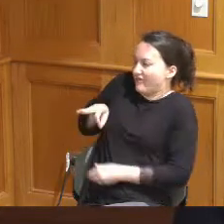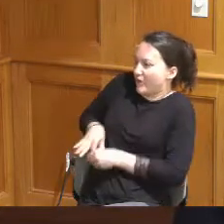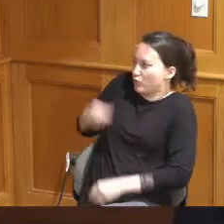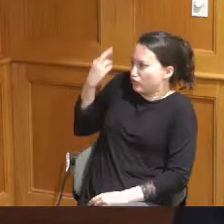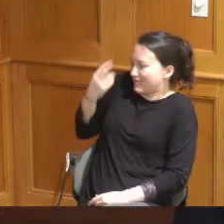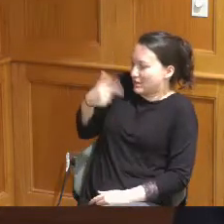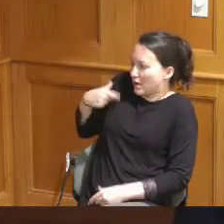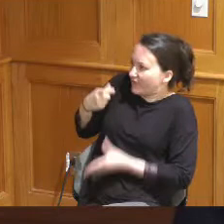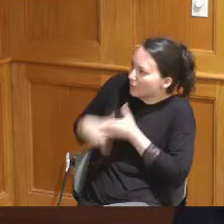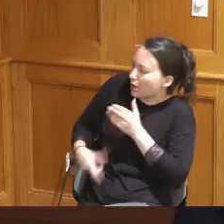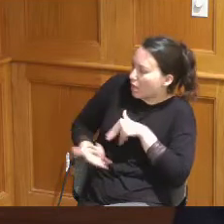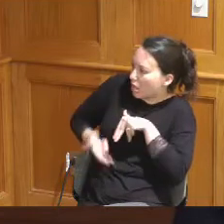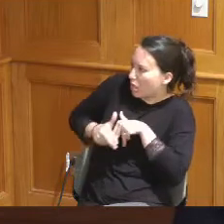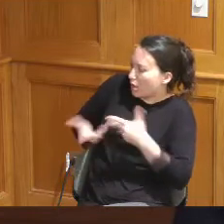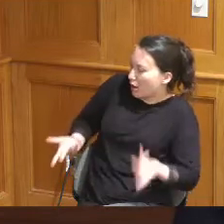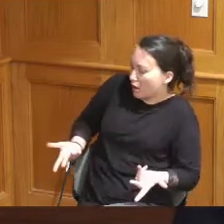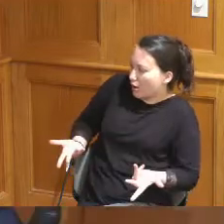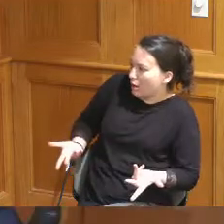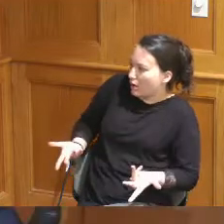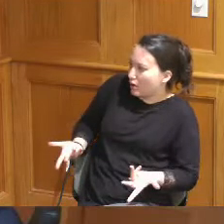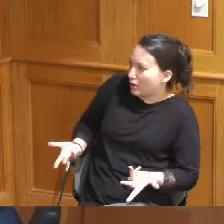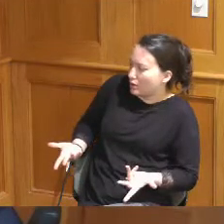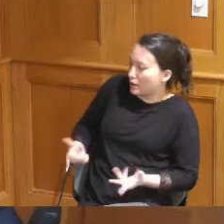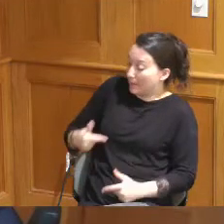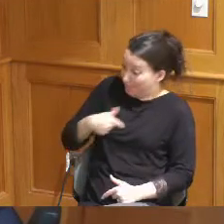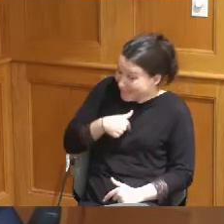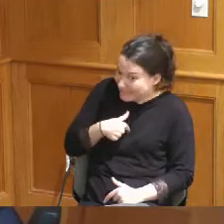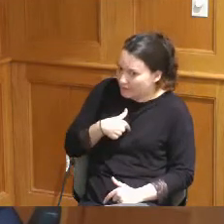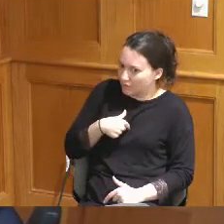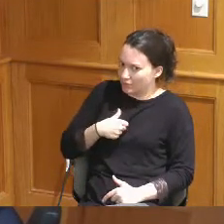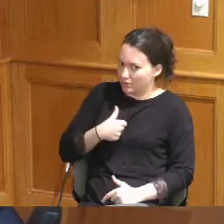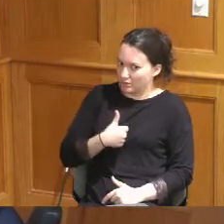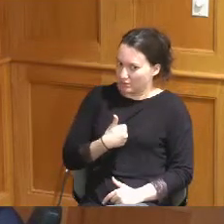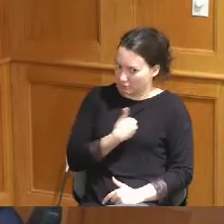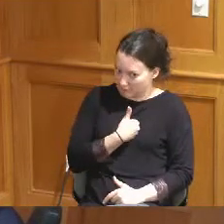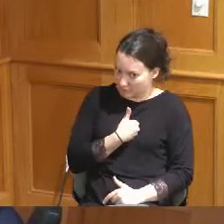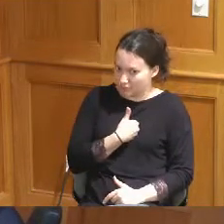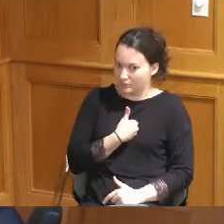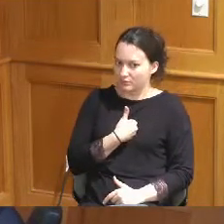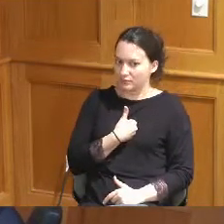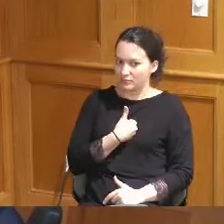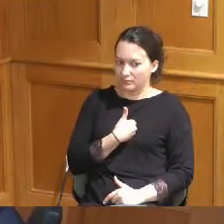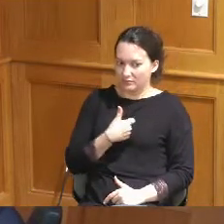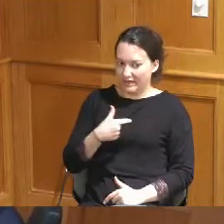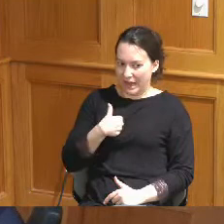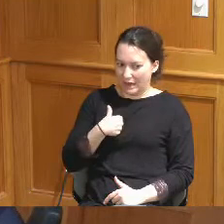I got to go up on a race myself I'm talking about me myself because I haven't you know I have more